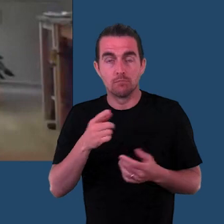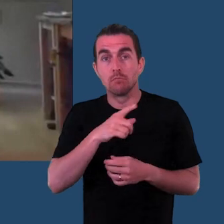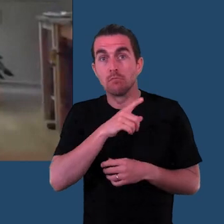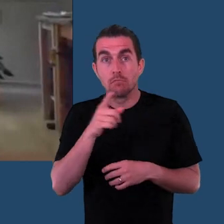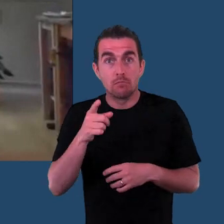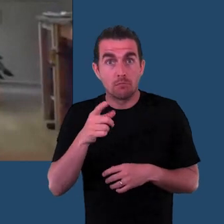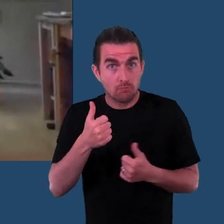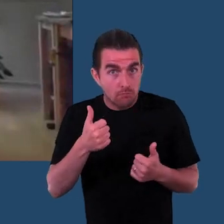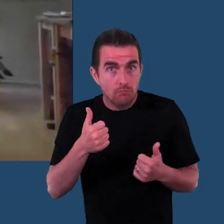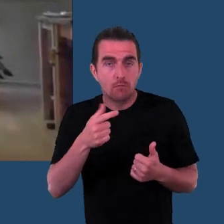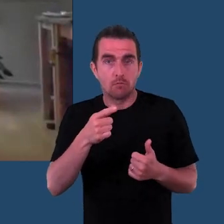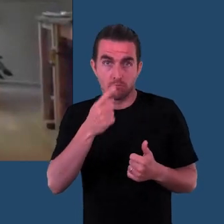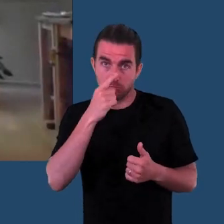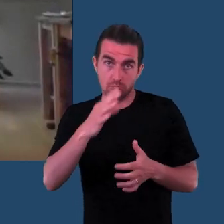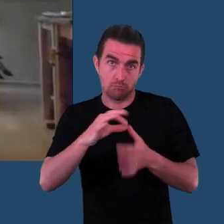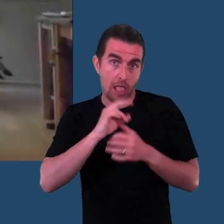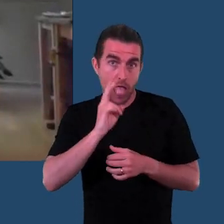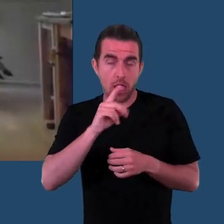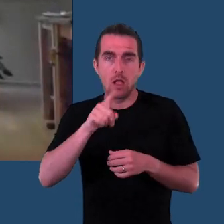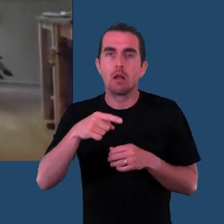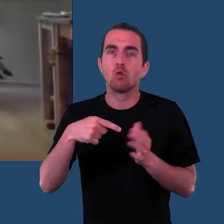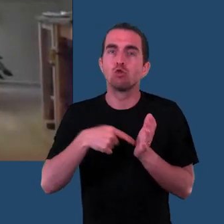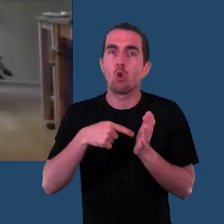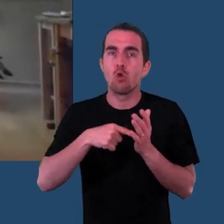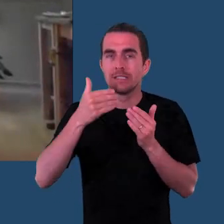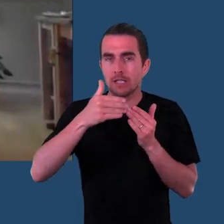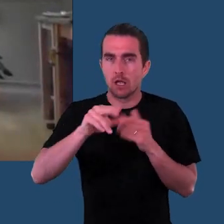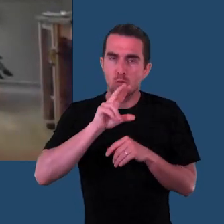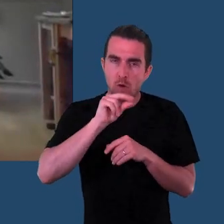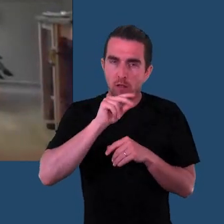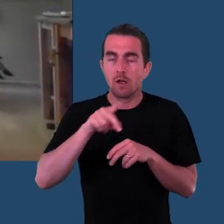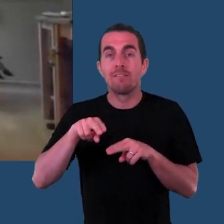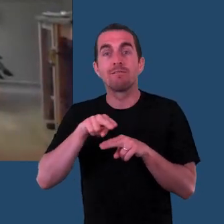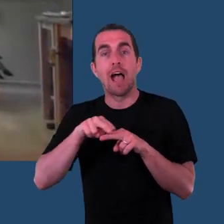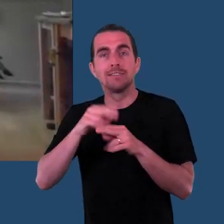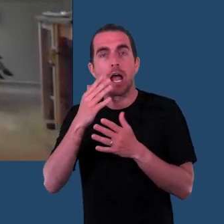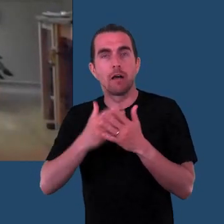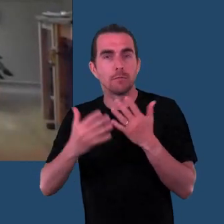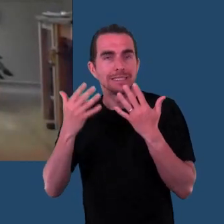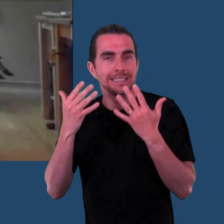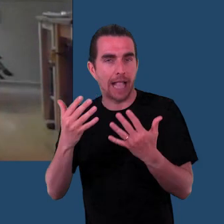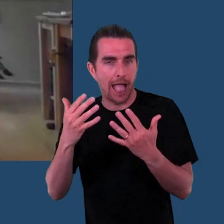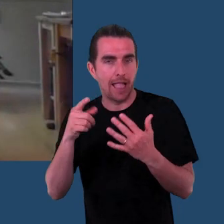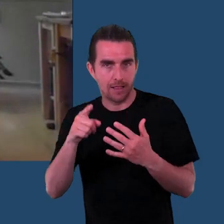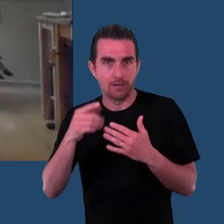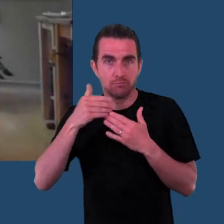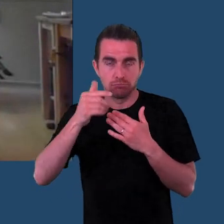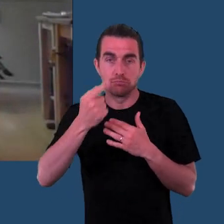If you did, join us again. We're here every Tuesday at 12, and every Friday at 10:30.